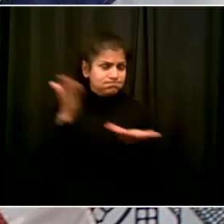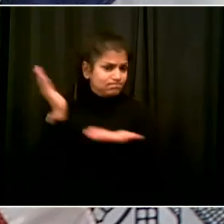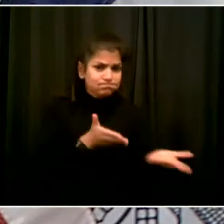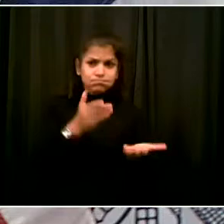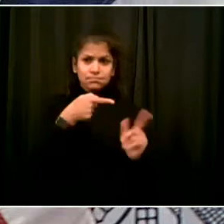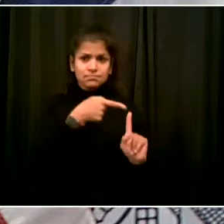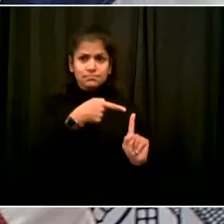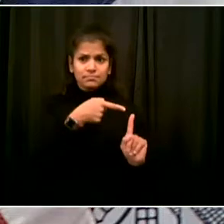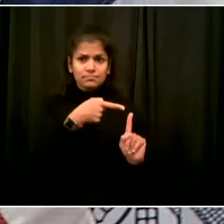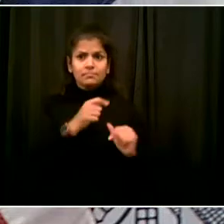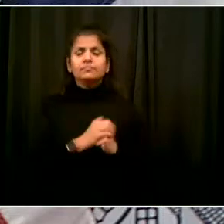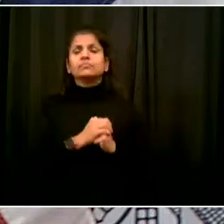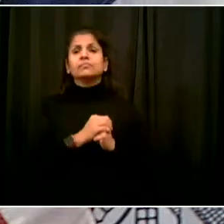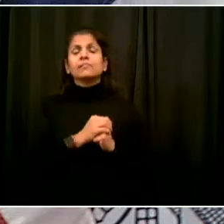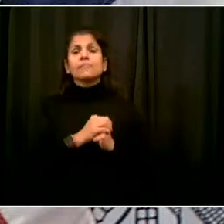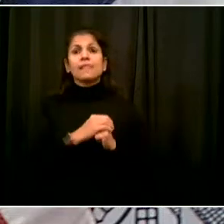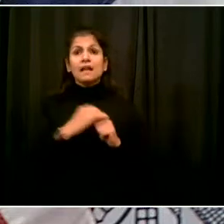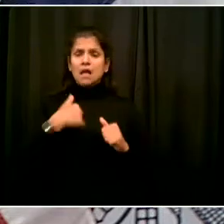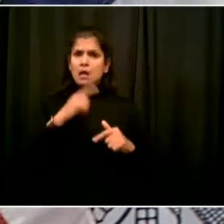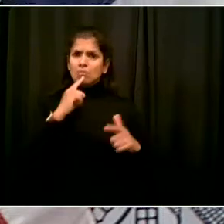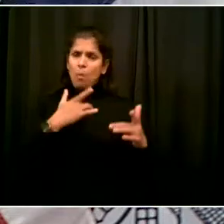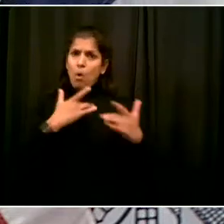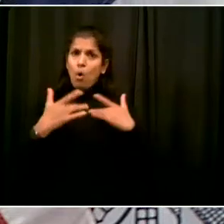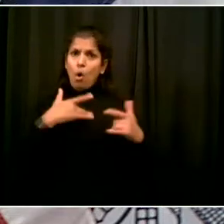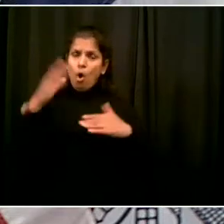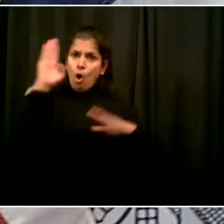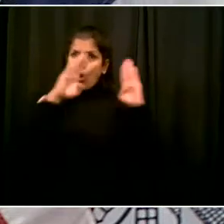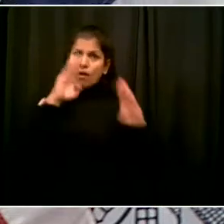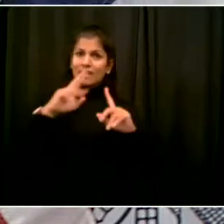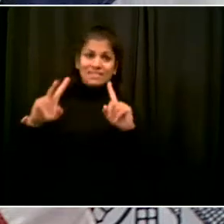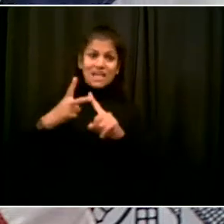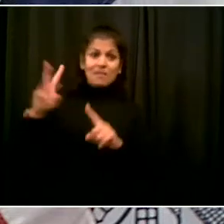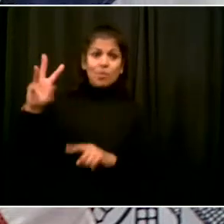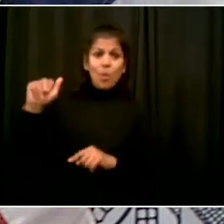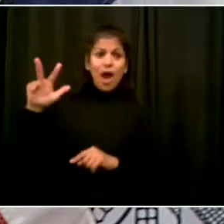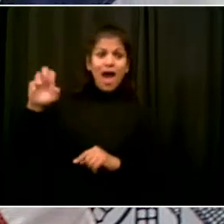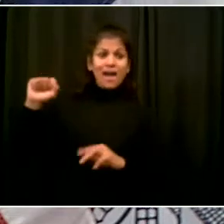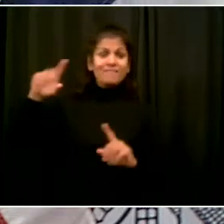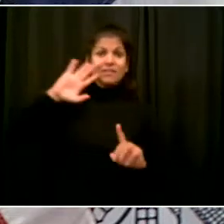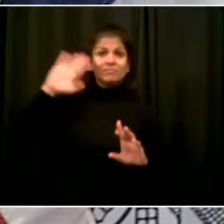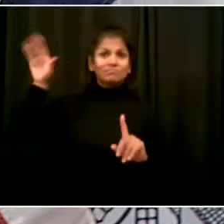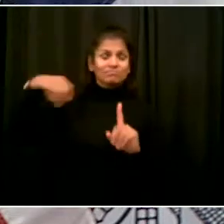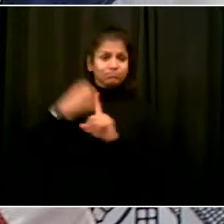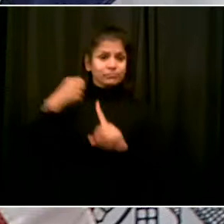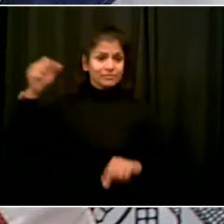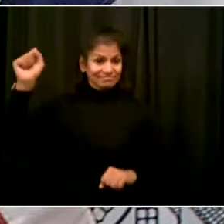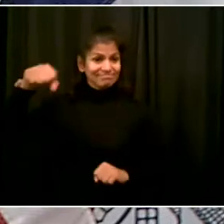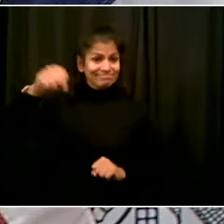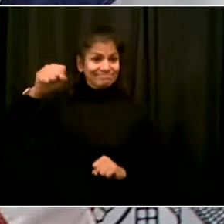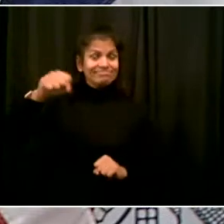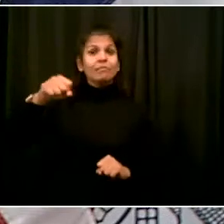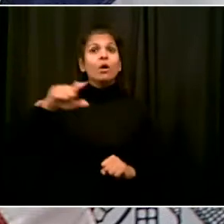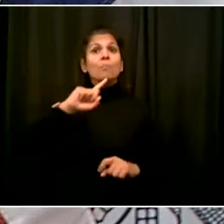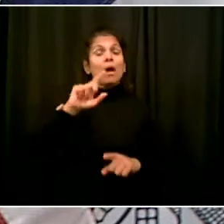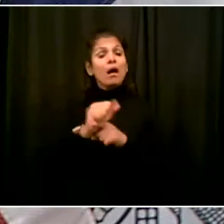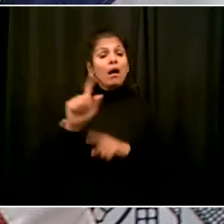WILL WORK WITH THE STATE TO MAKE SURE THEY ARE SAFE. AS MUCH AS WE ARE DIFFERENT